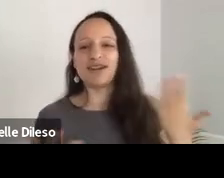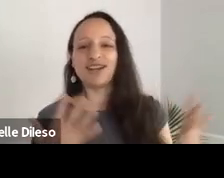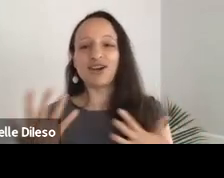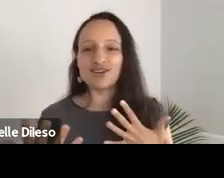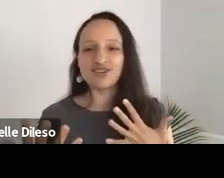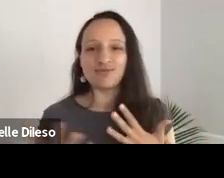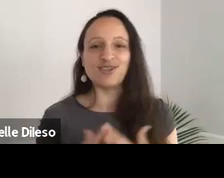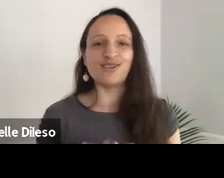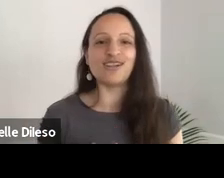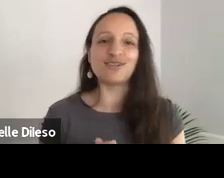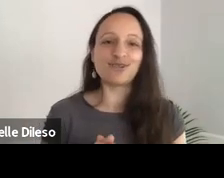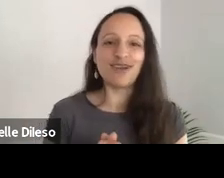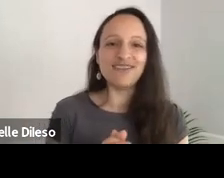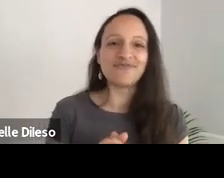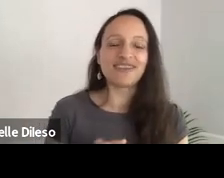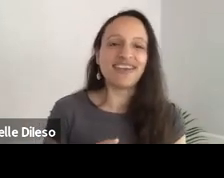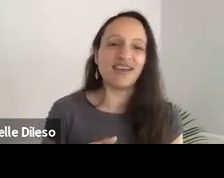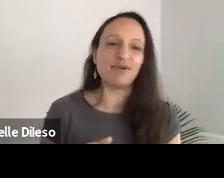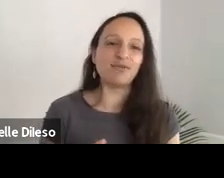And they might want to encourage them to do it a different way.